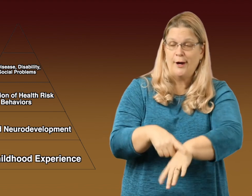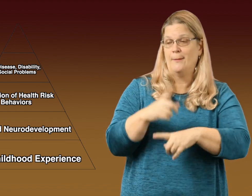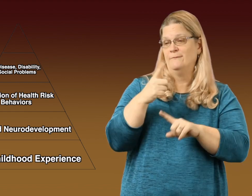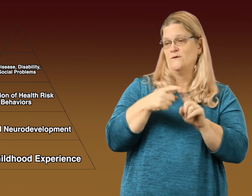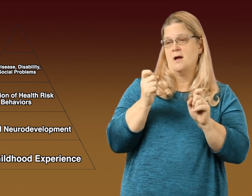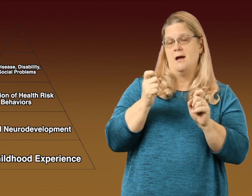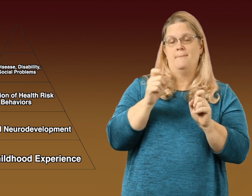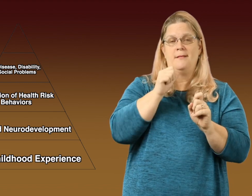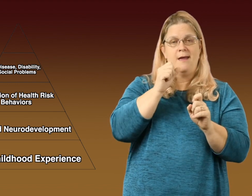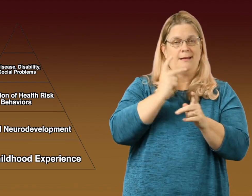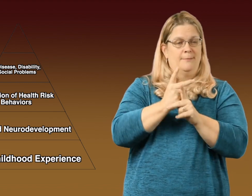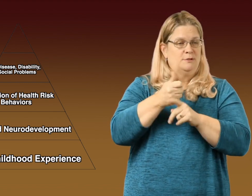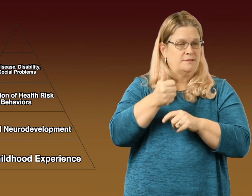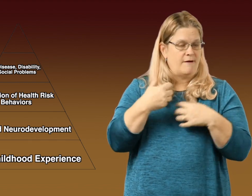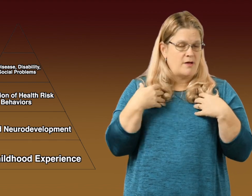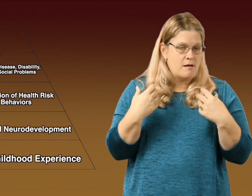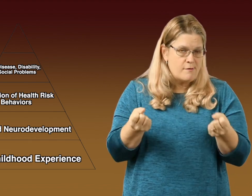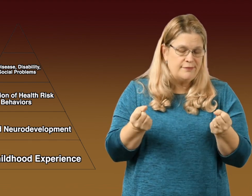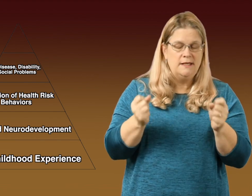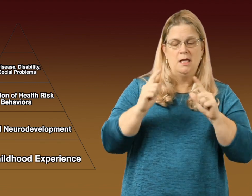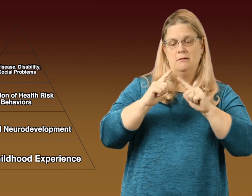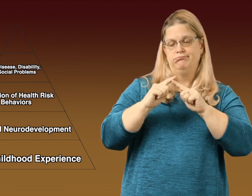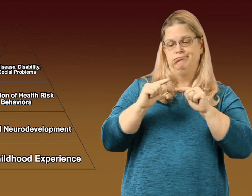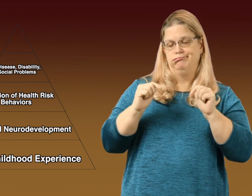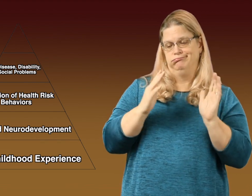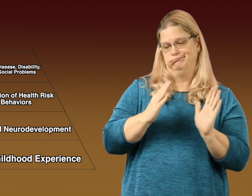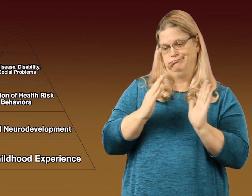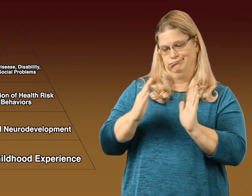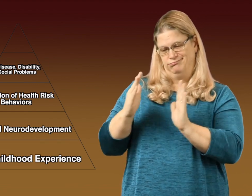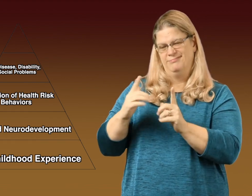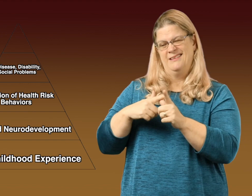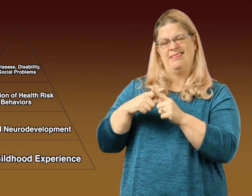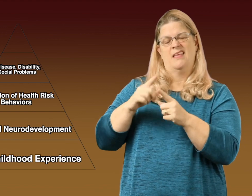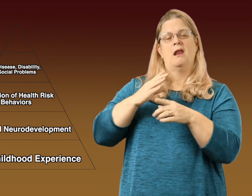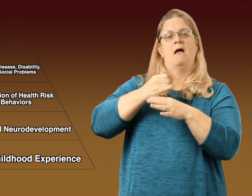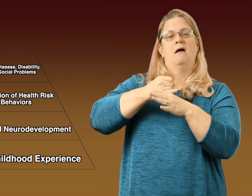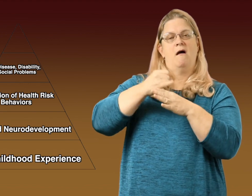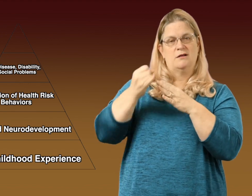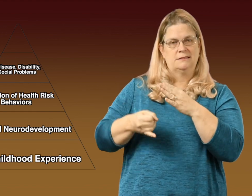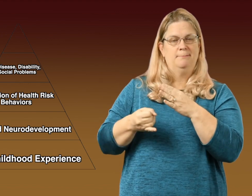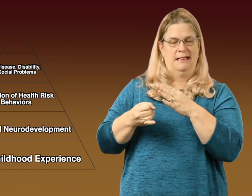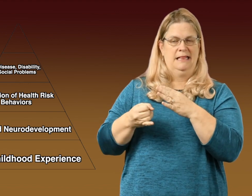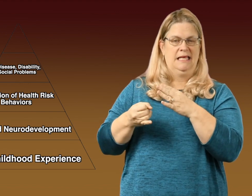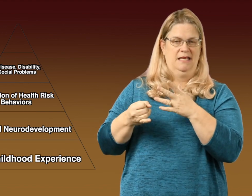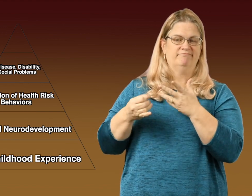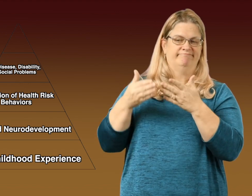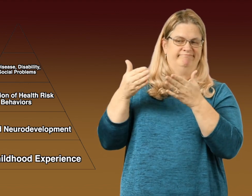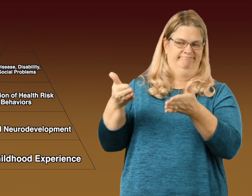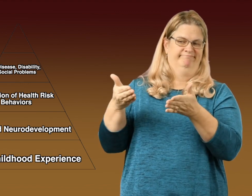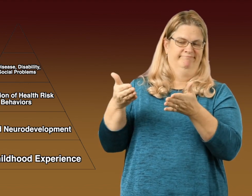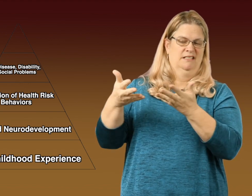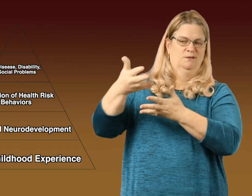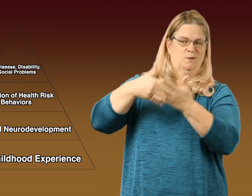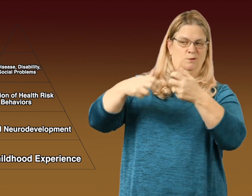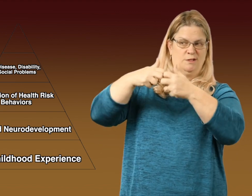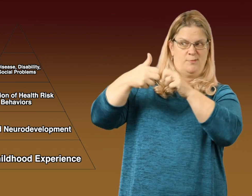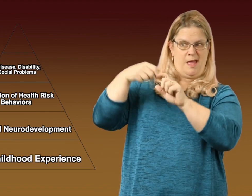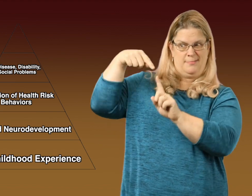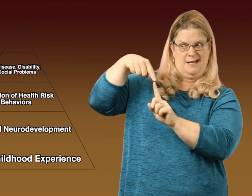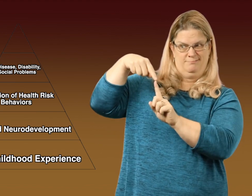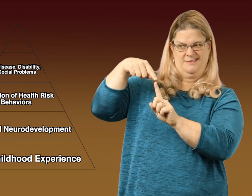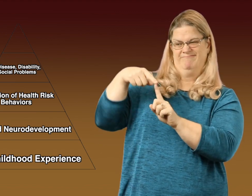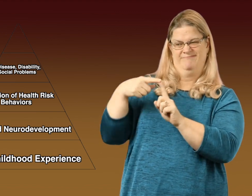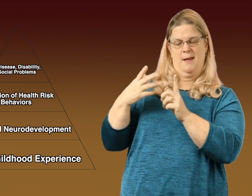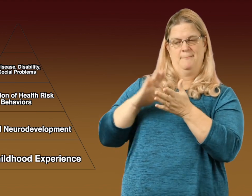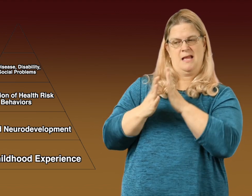It could be the loss of a limb, or other health issues, and ultimately, social problems,